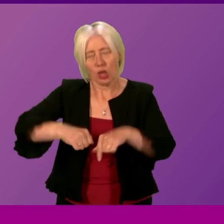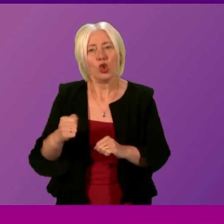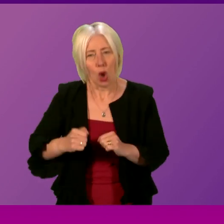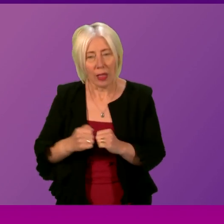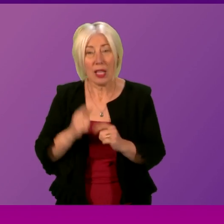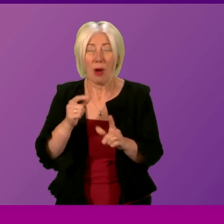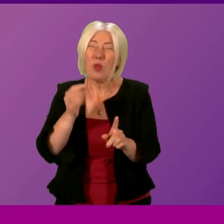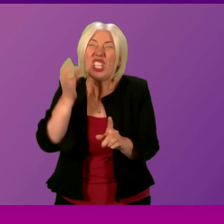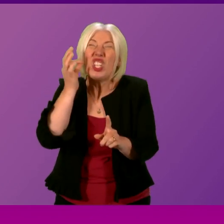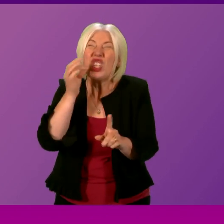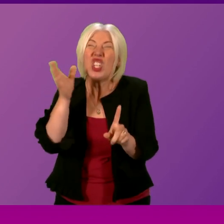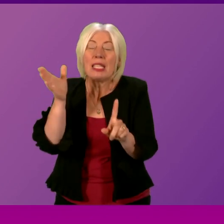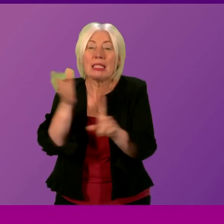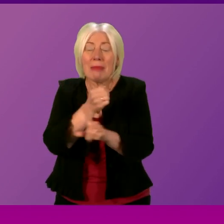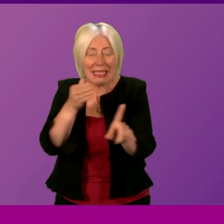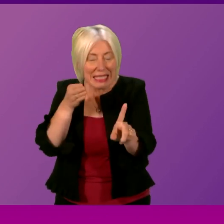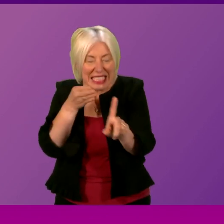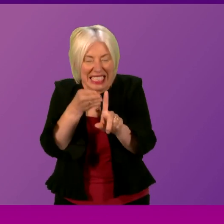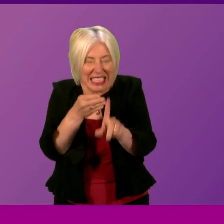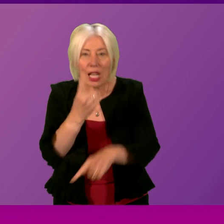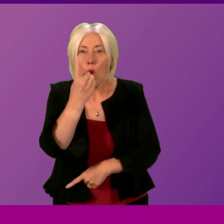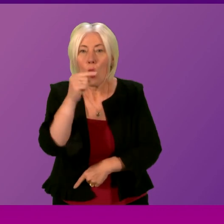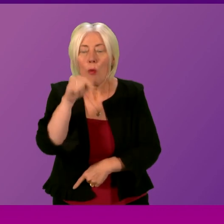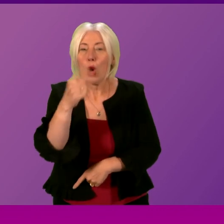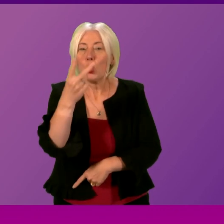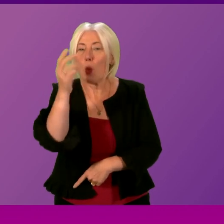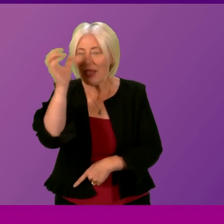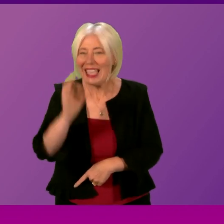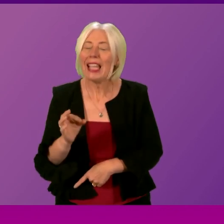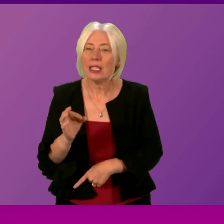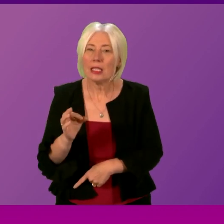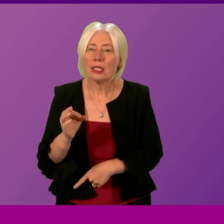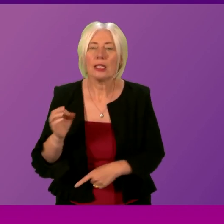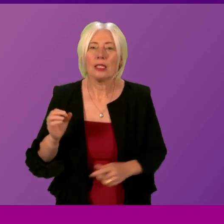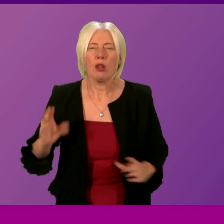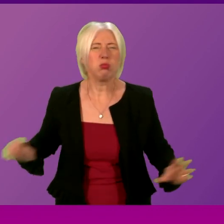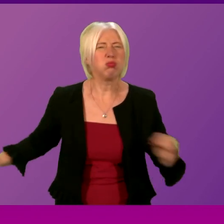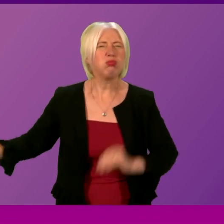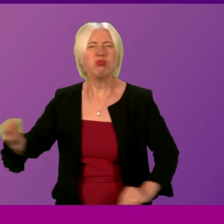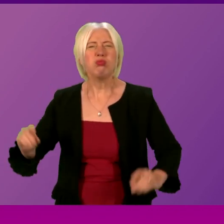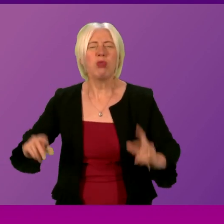missed our target by 1.2 percentage points, which shows that we are not far behind—